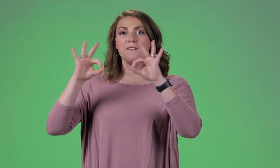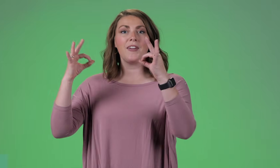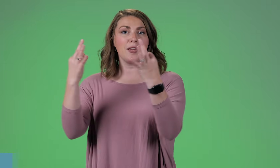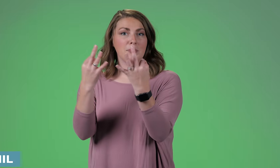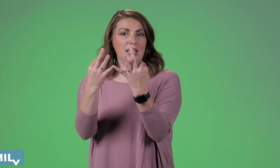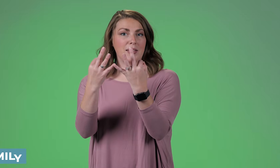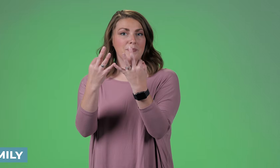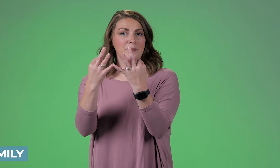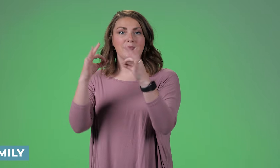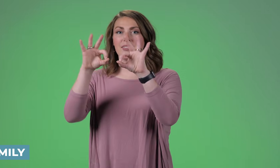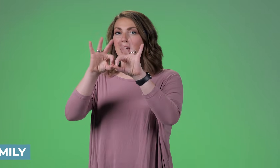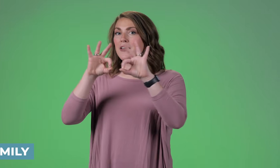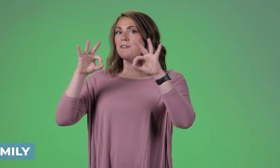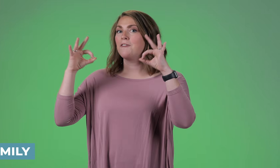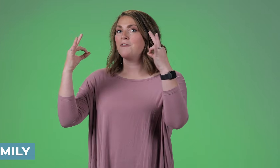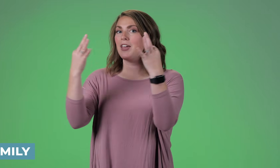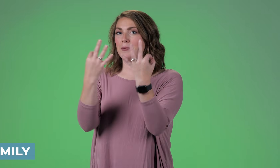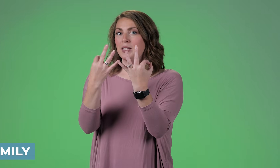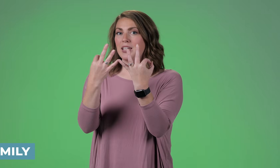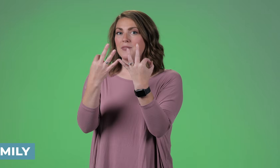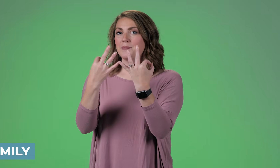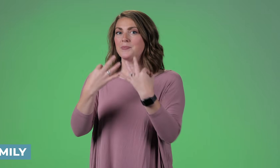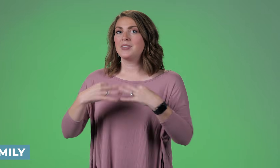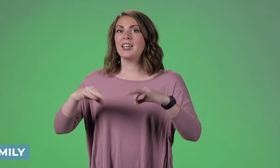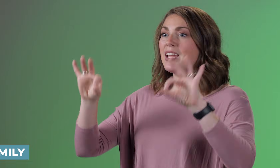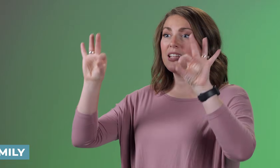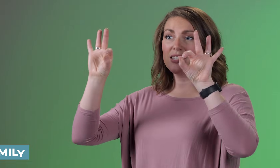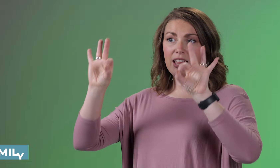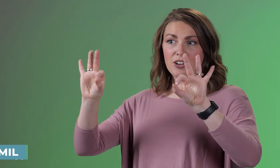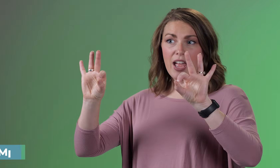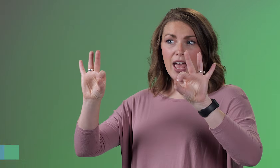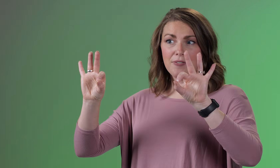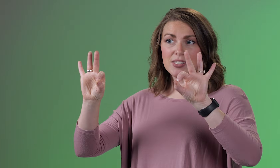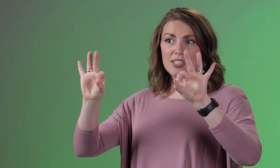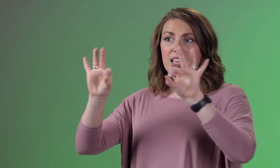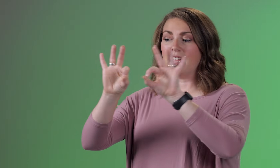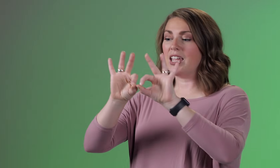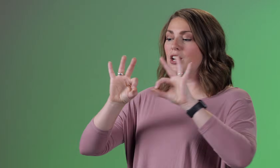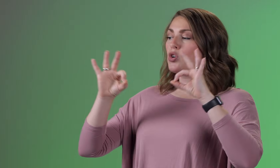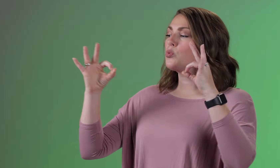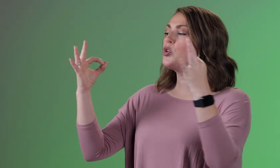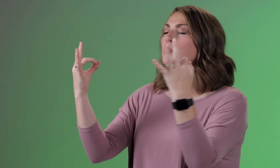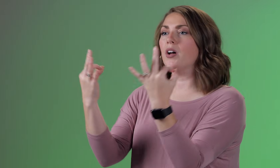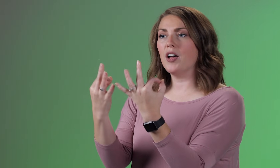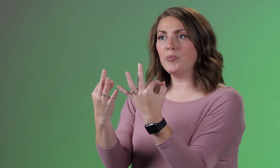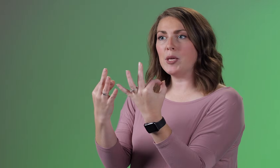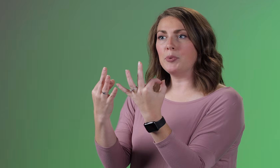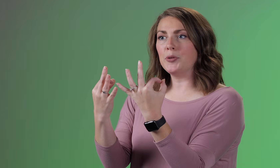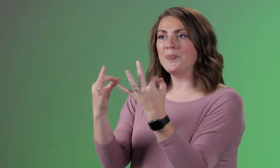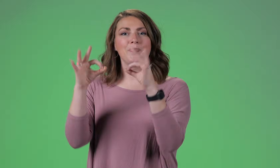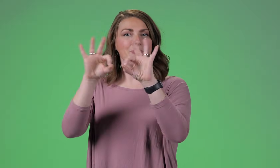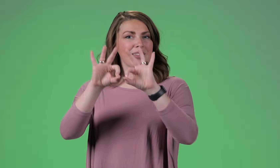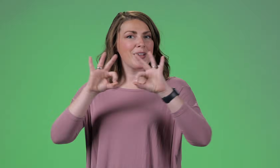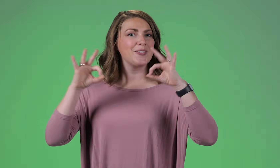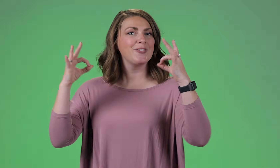Family. It's the letter F’s in a group of people.